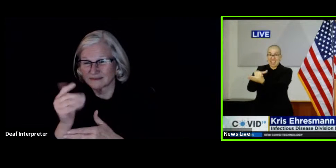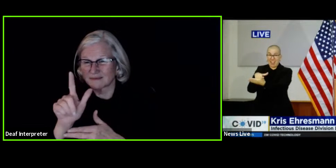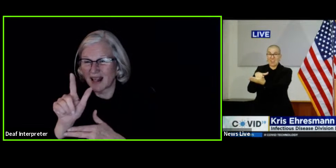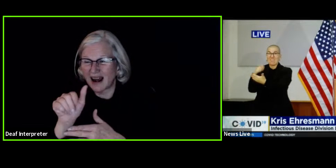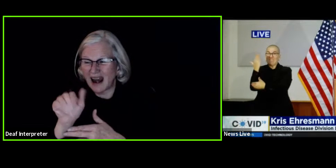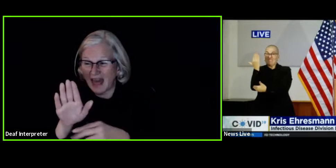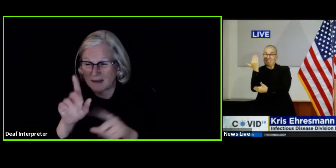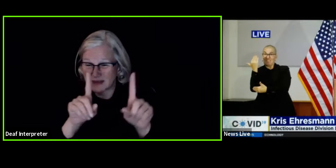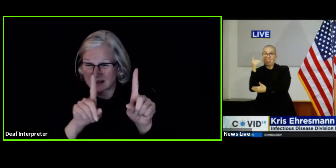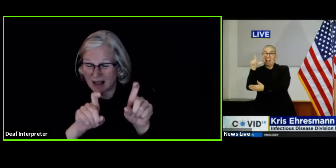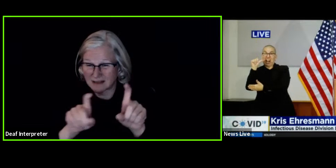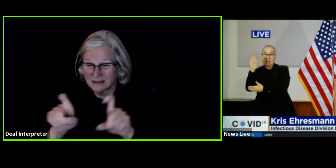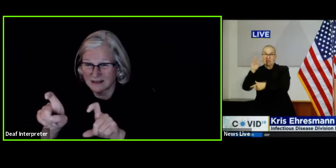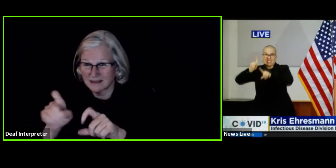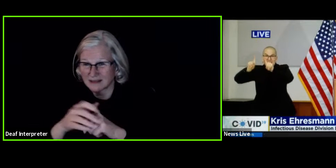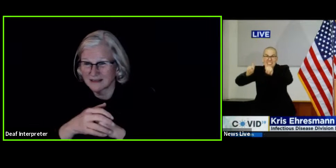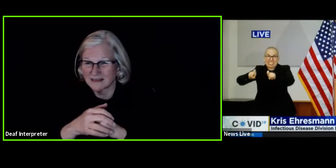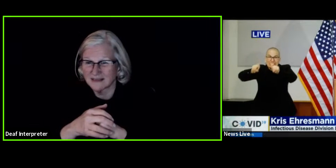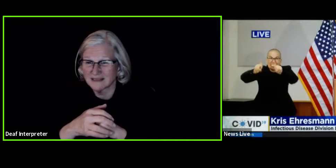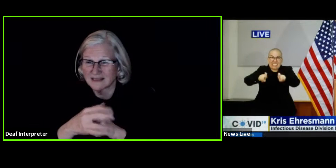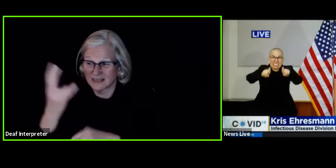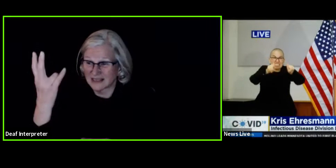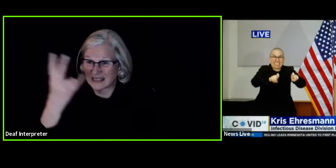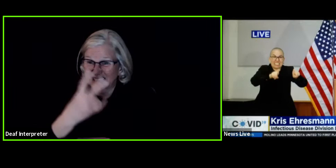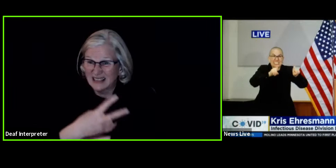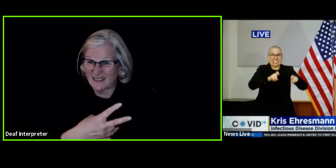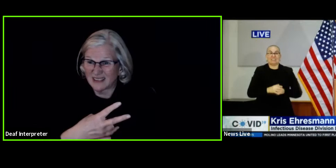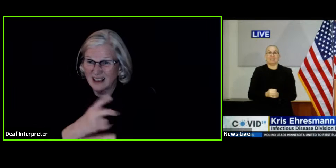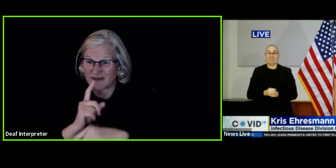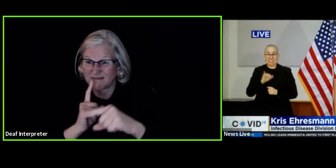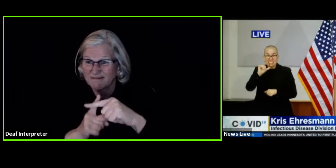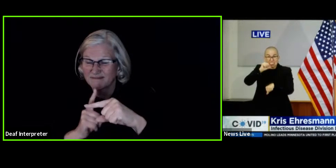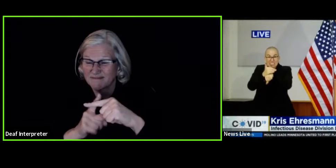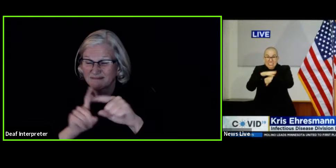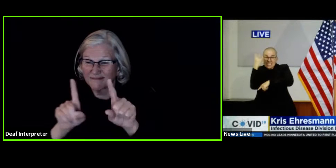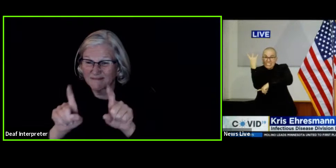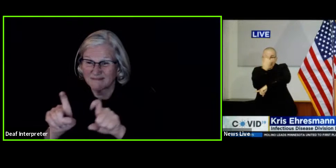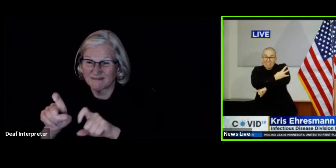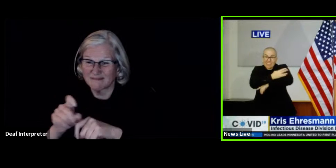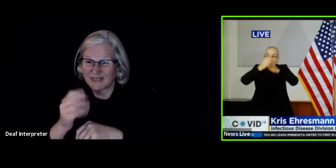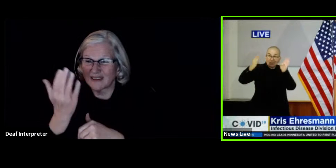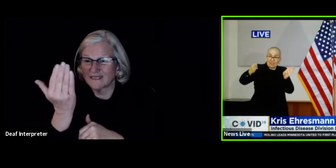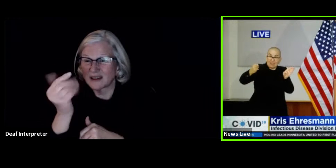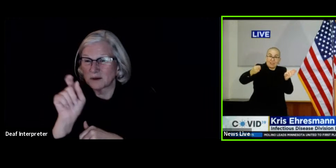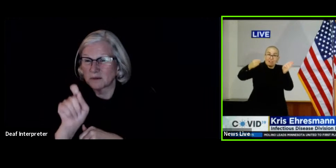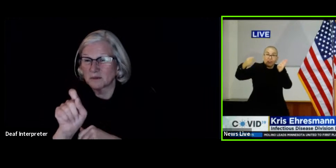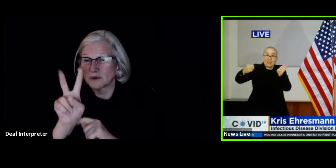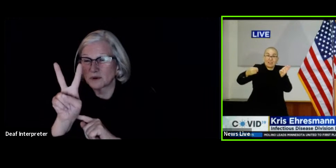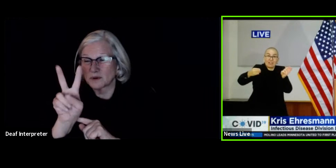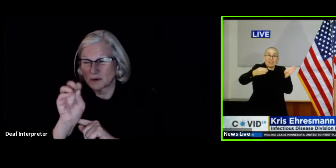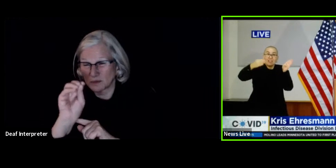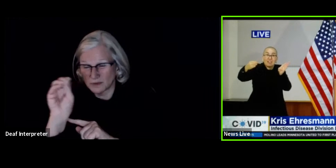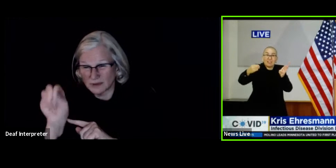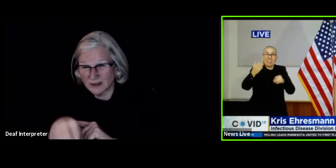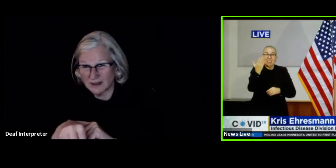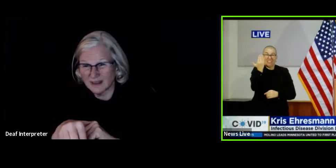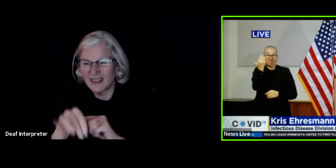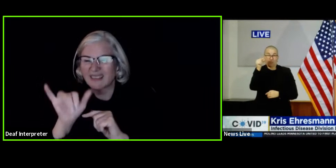BUT IT IS 2/10THS OF A POINT LOWER THAN WE HAD SEEN